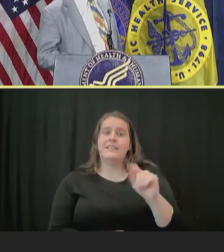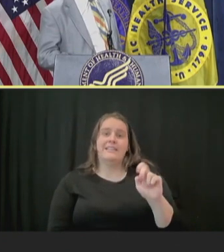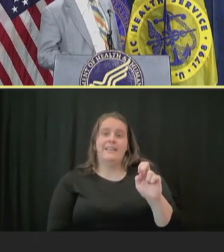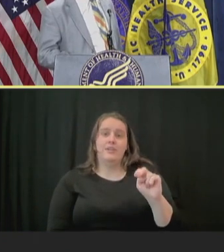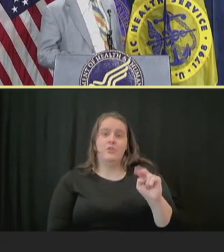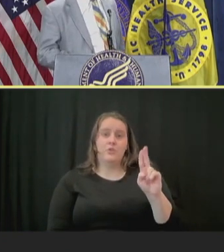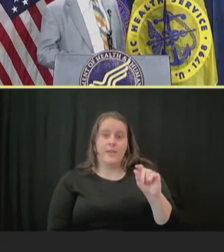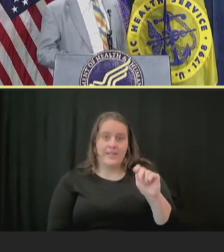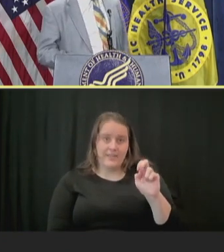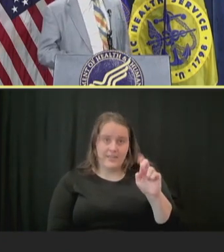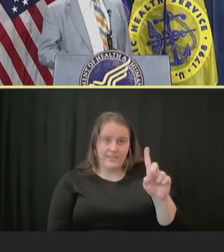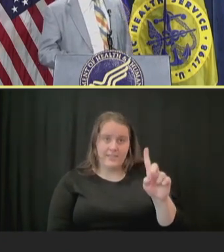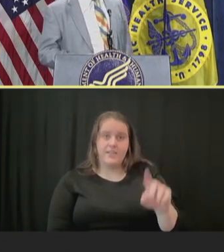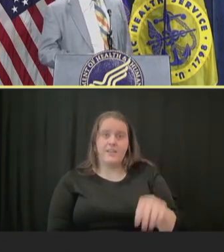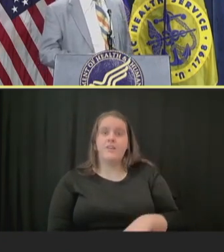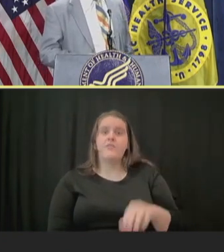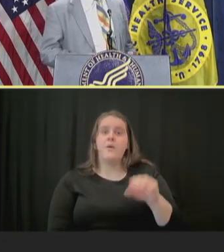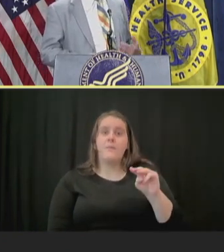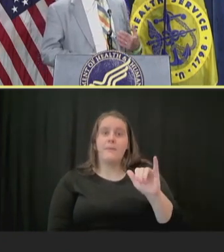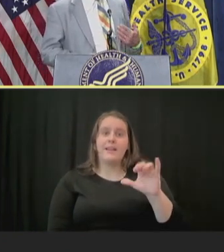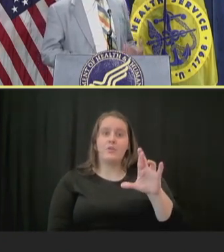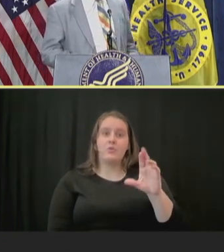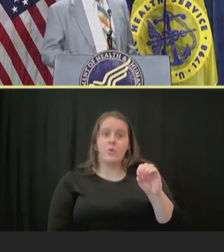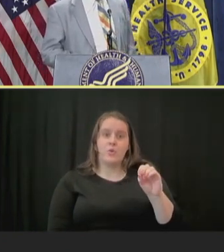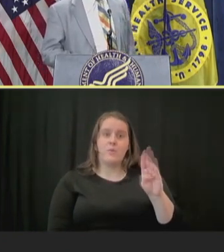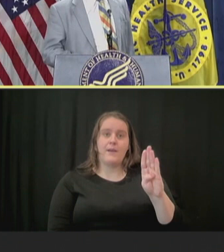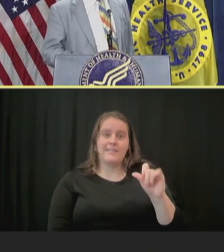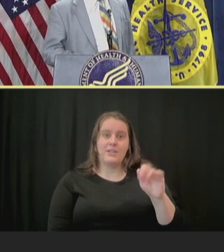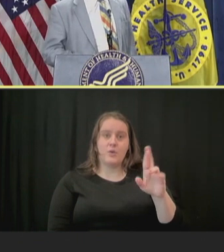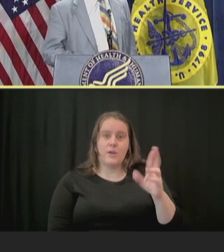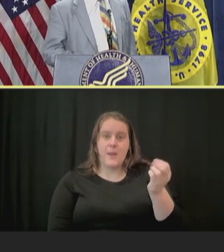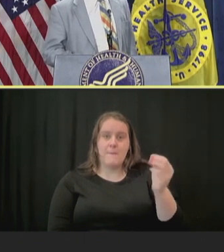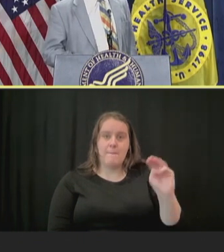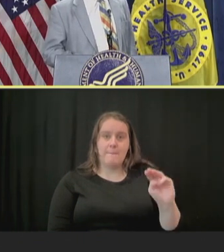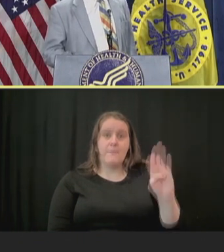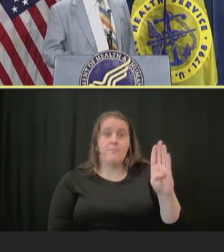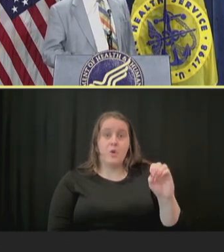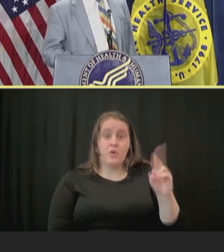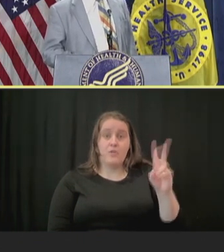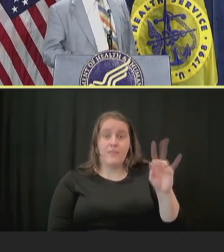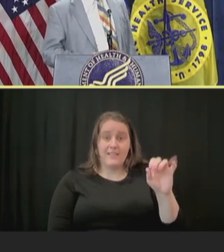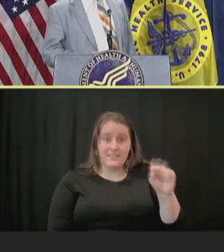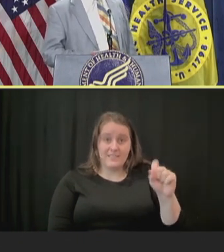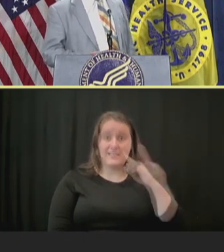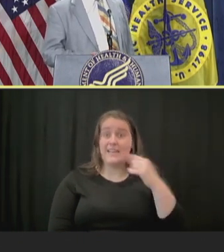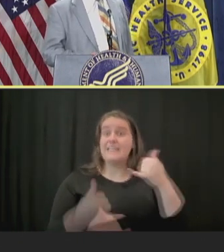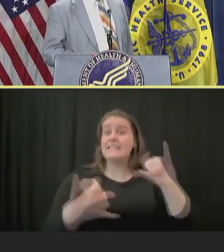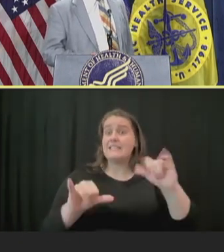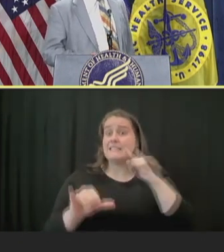and it's still recommended in hyperendemic countries for TB. They're all infants, the first